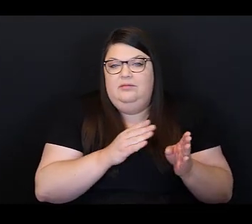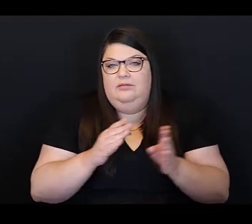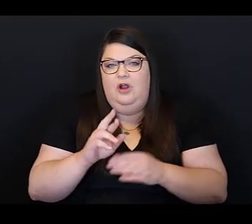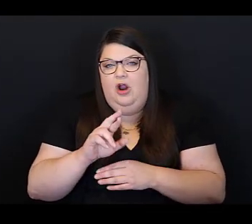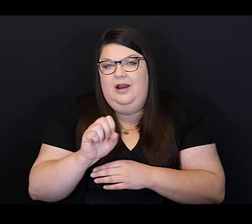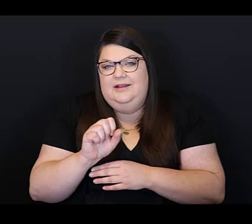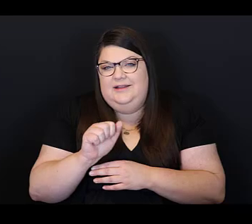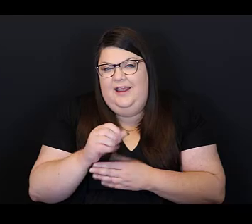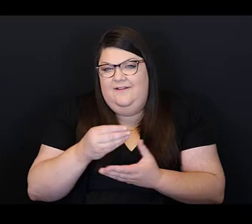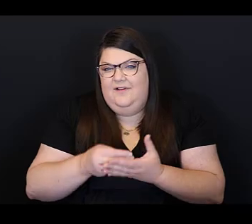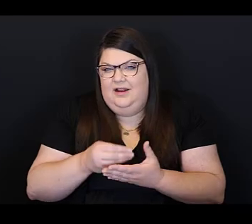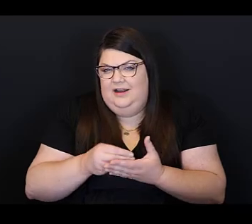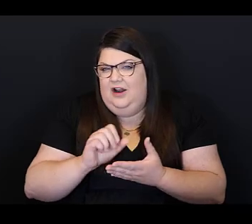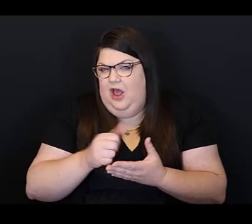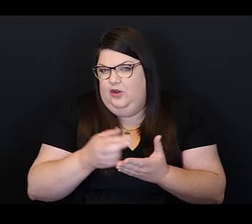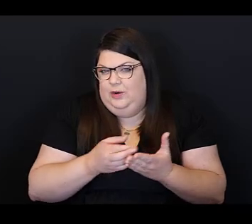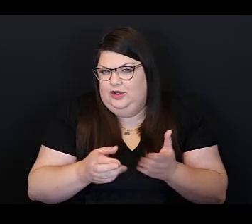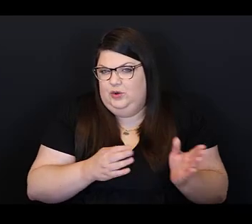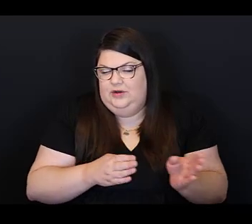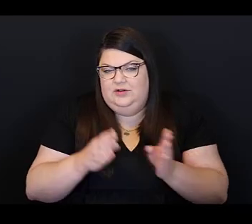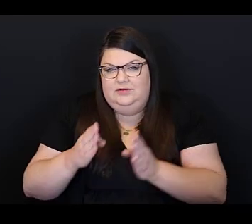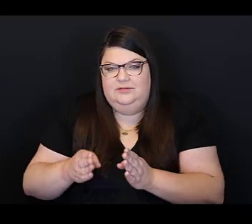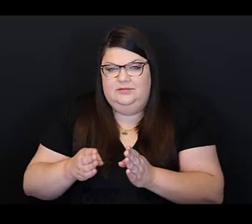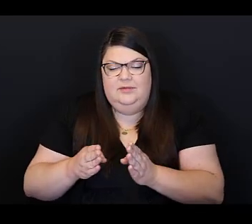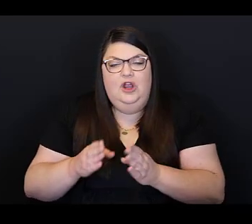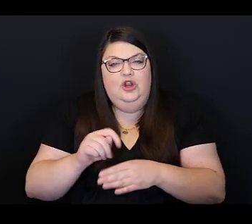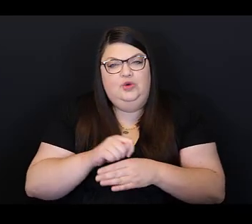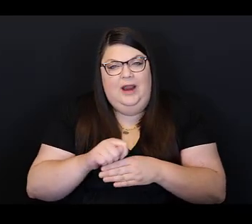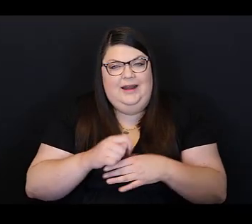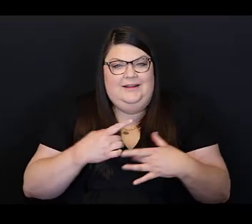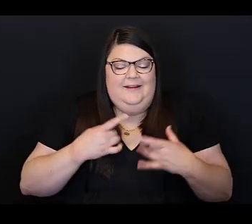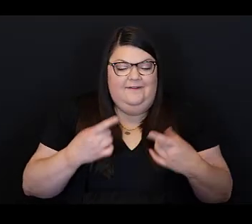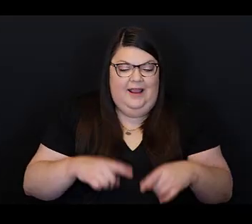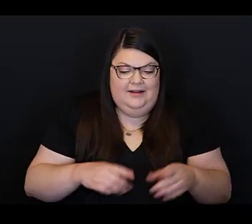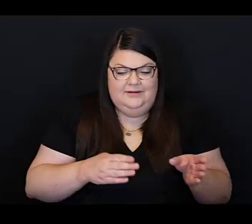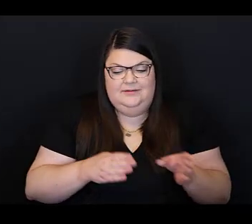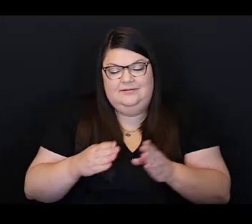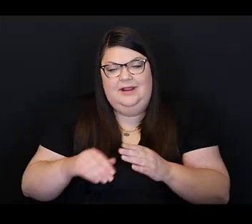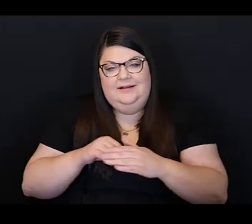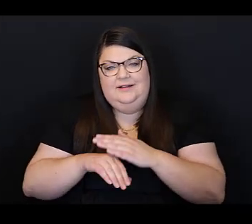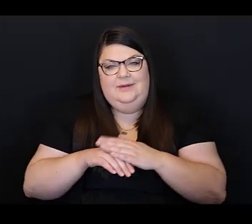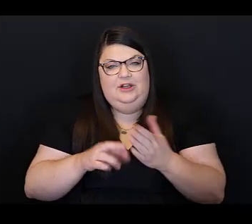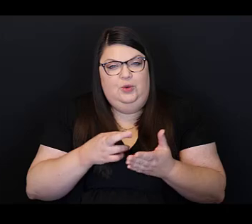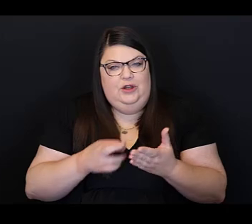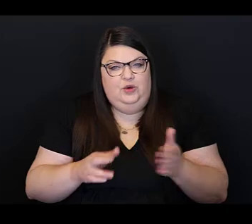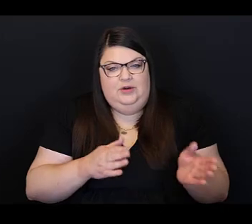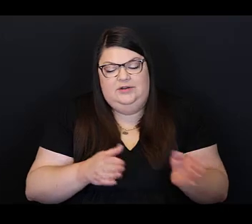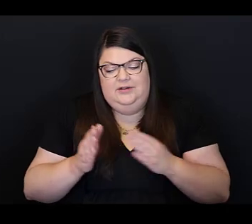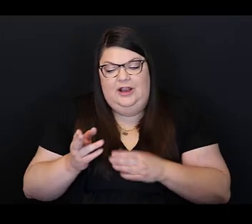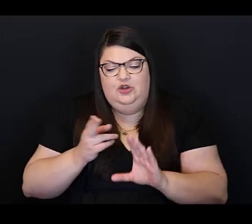RSA Funded & Other Resources, Trainings & Events, Accessibility Resources, and Join the